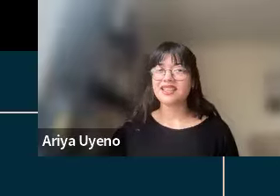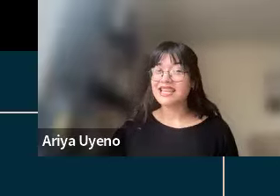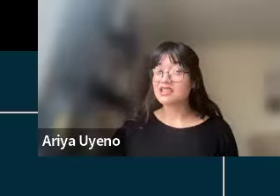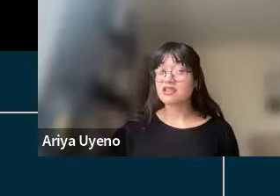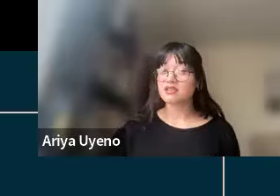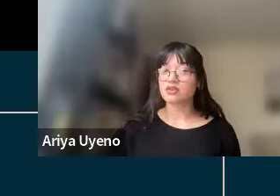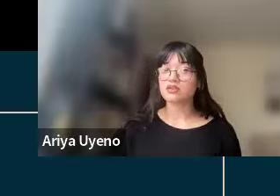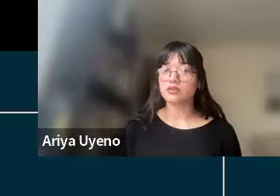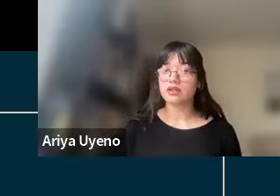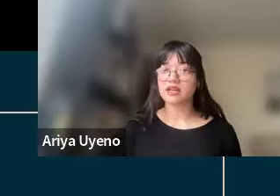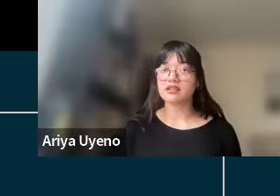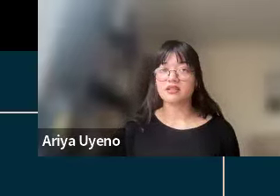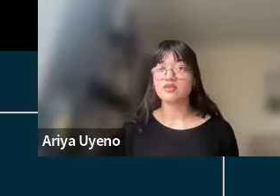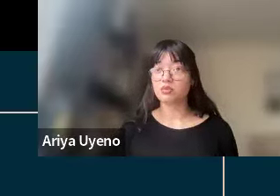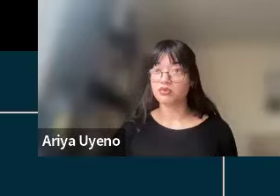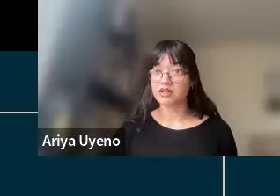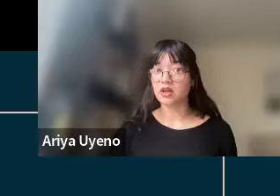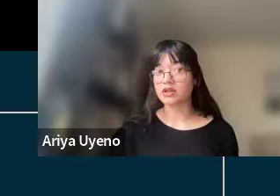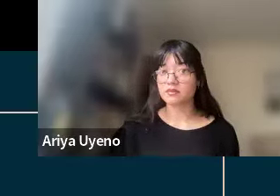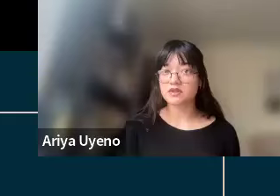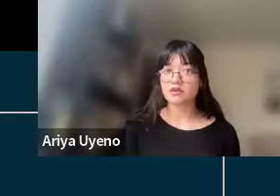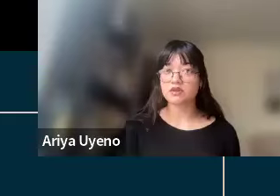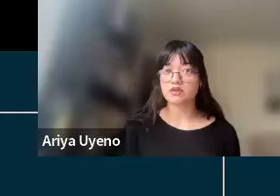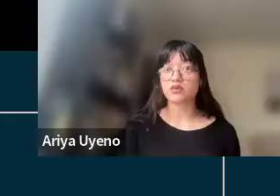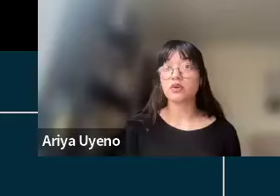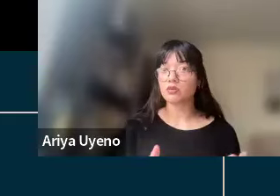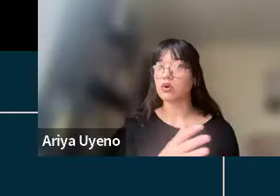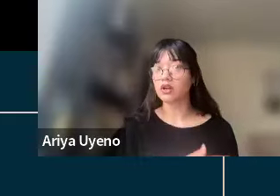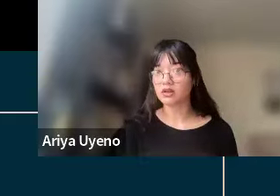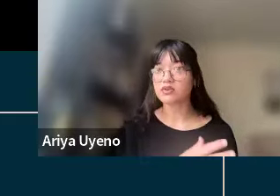I think this is a struggle that continues to prevent low income students who are working